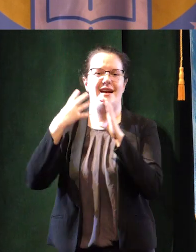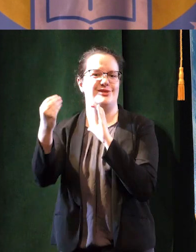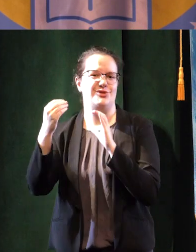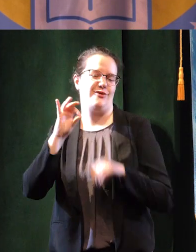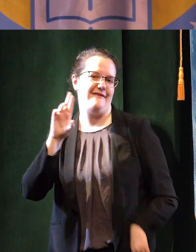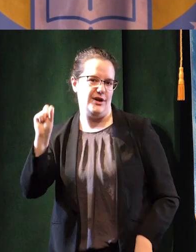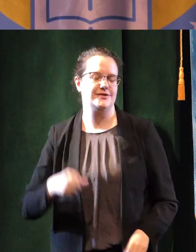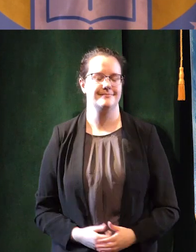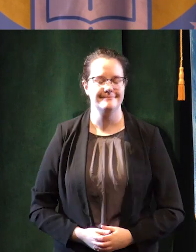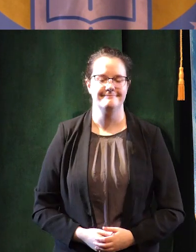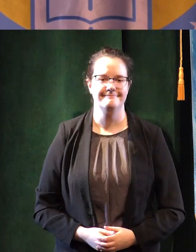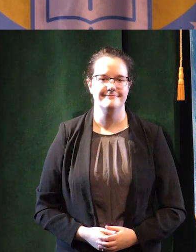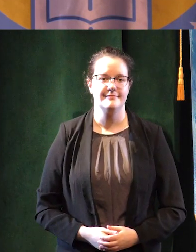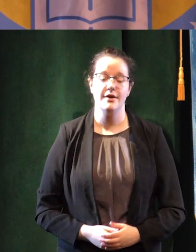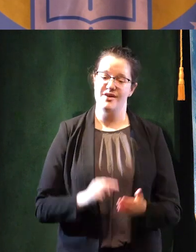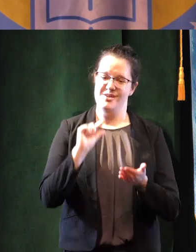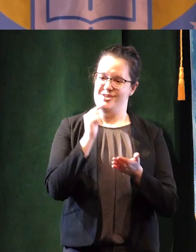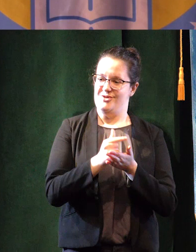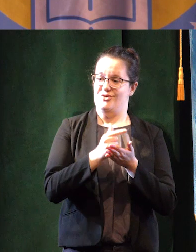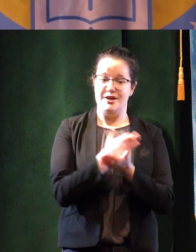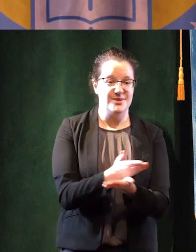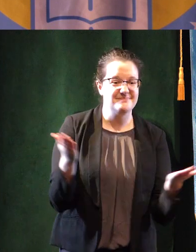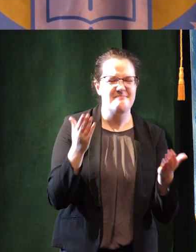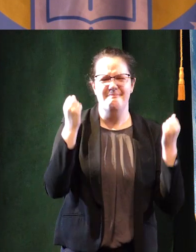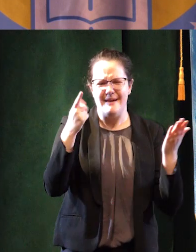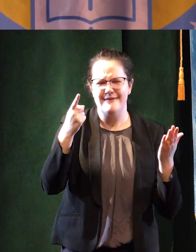graduates many of you told me about people in your lives who helped you